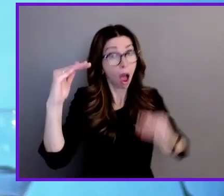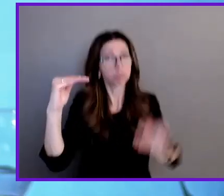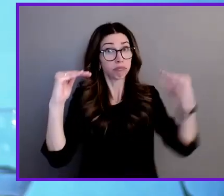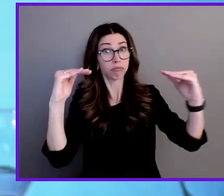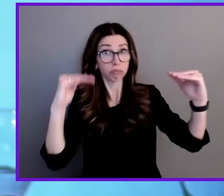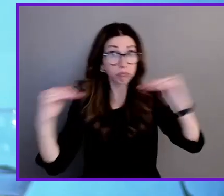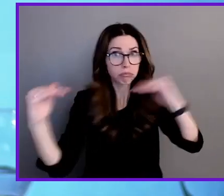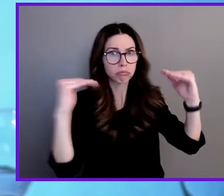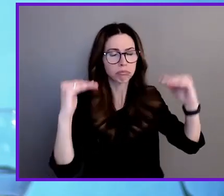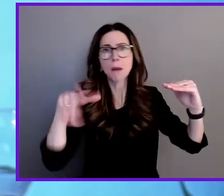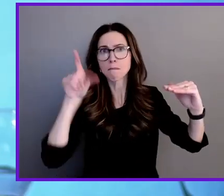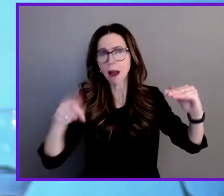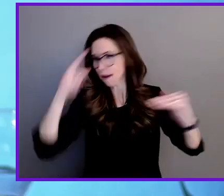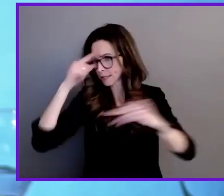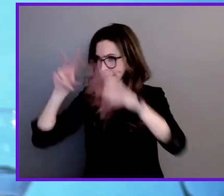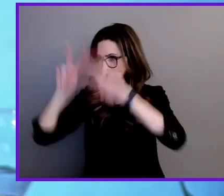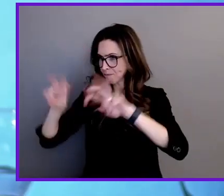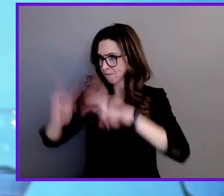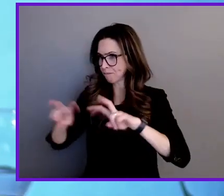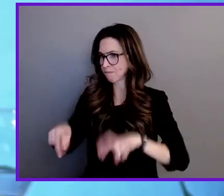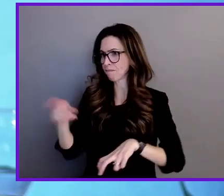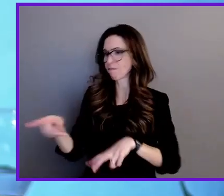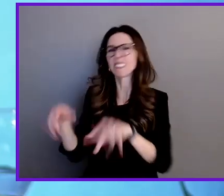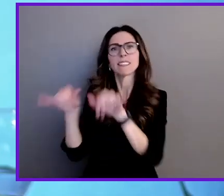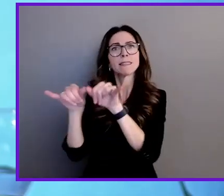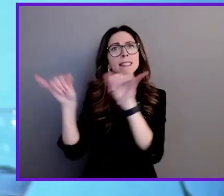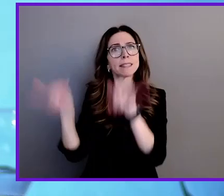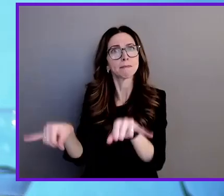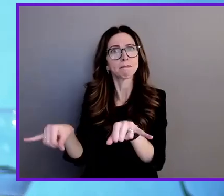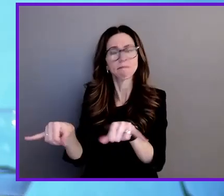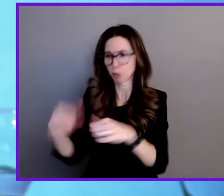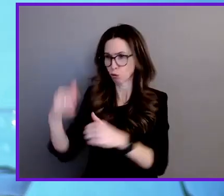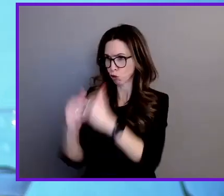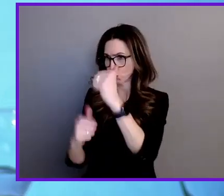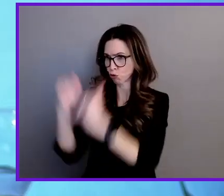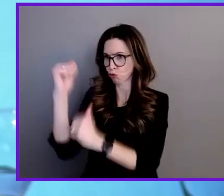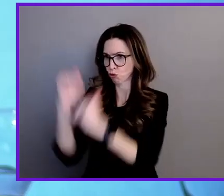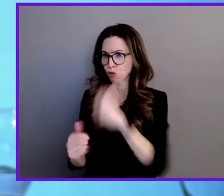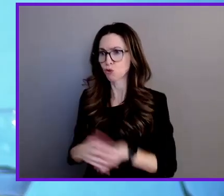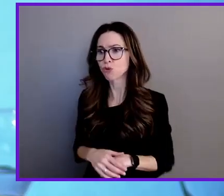It’s a very engrossing enterprise